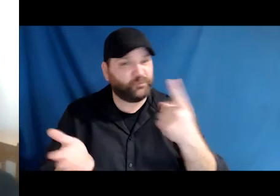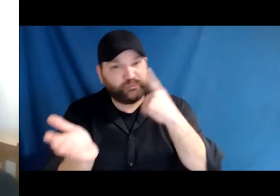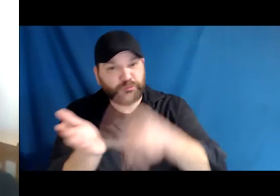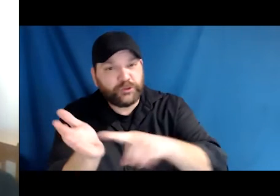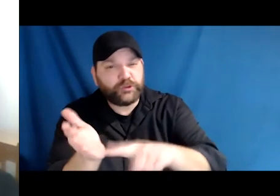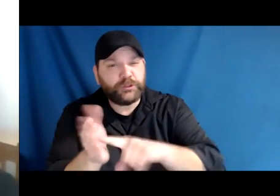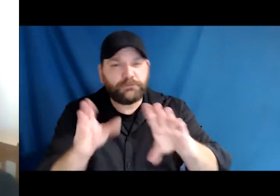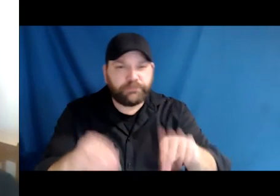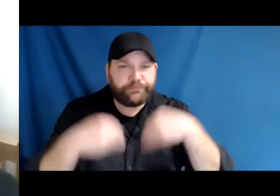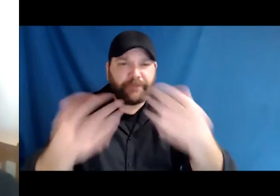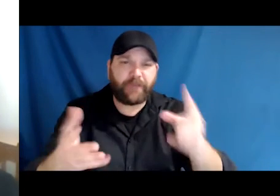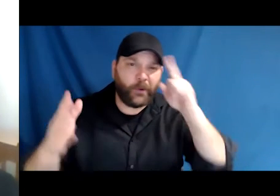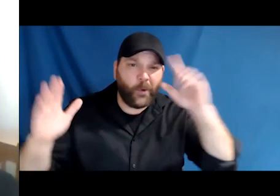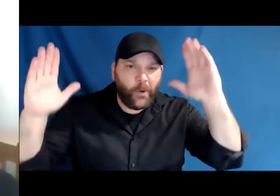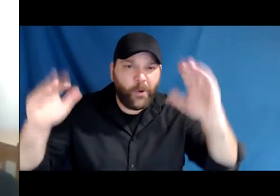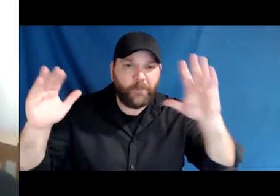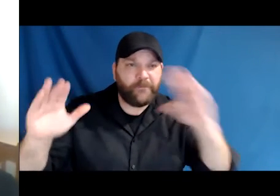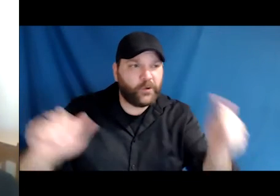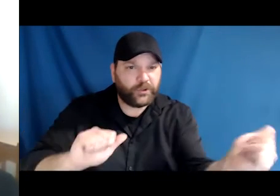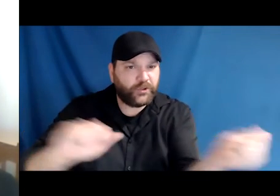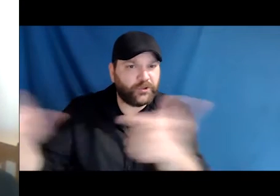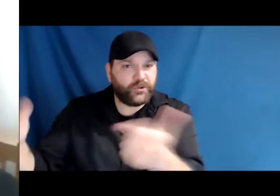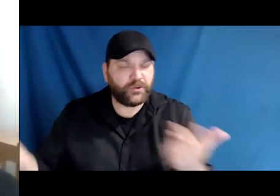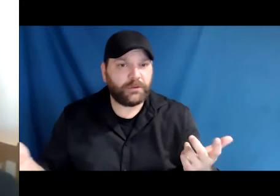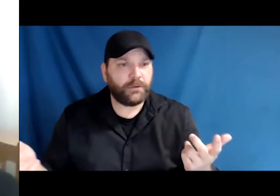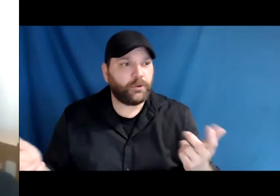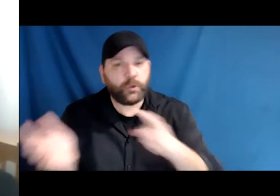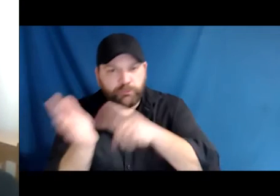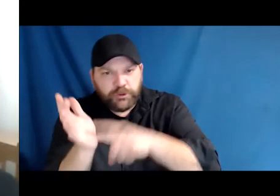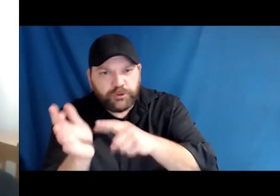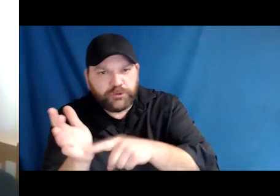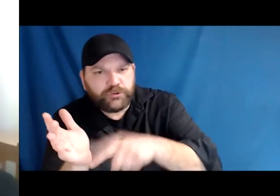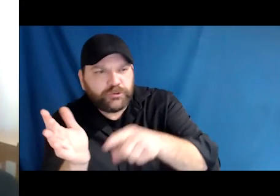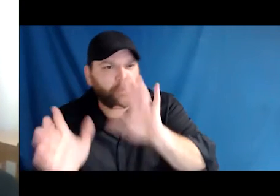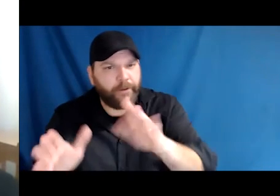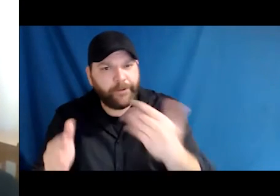Researchers envision a better future, and they work tirelessly to get us there.